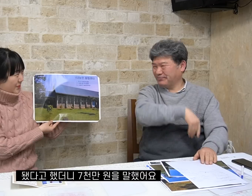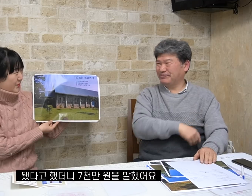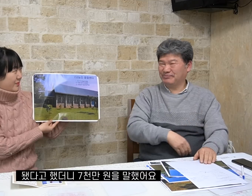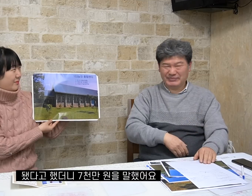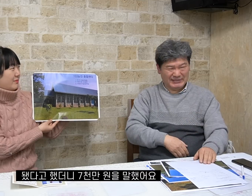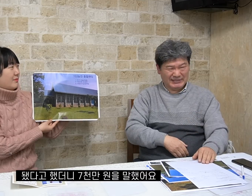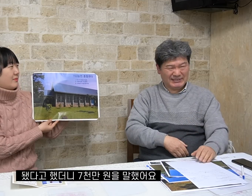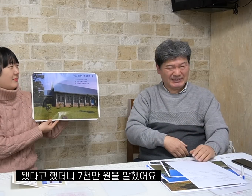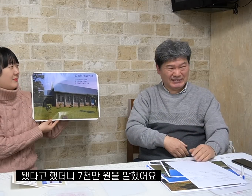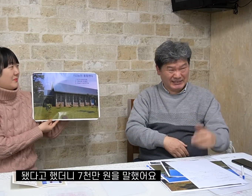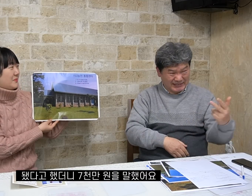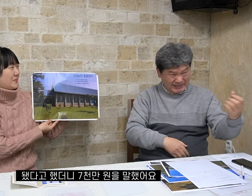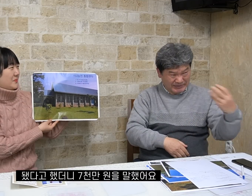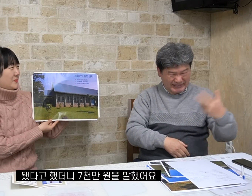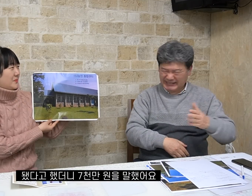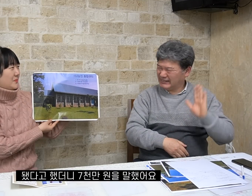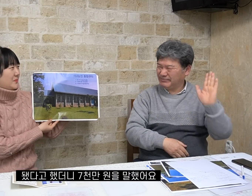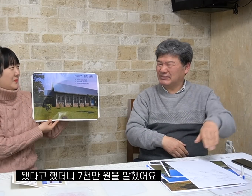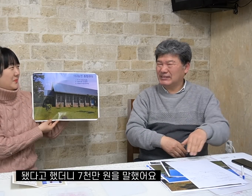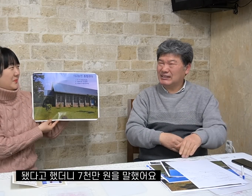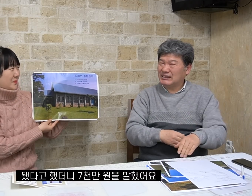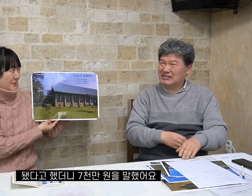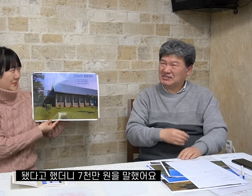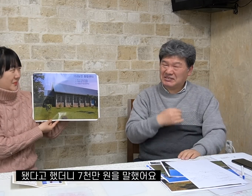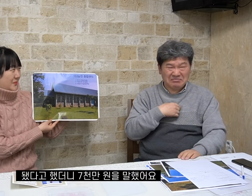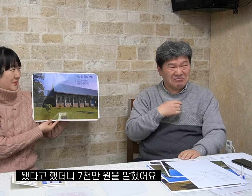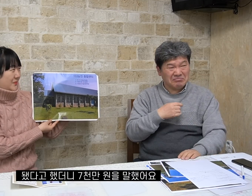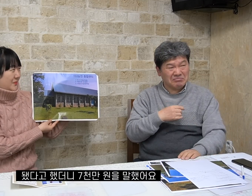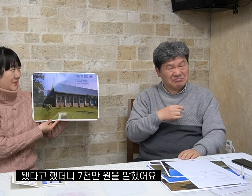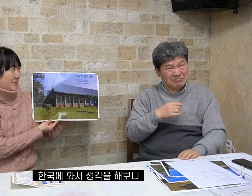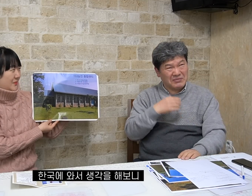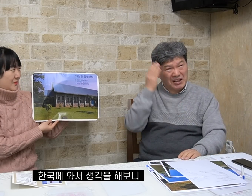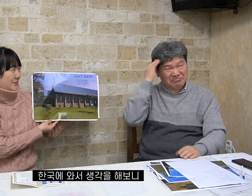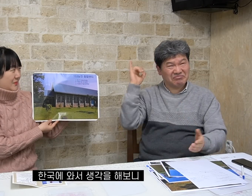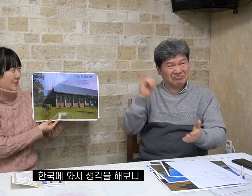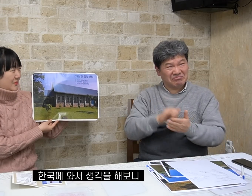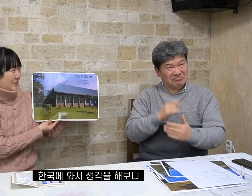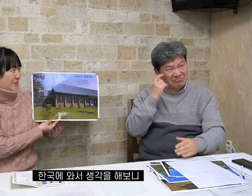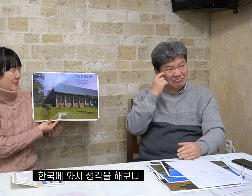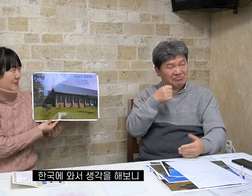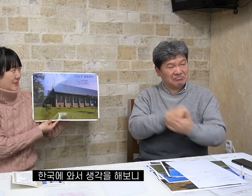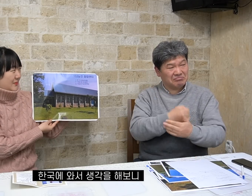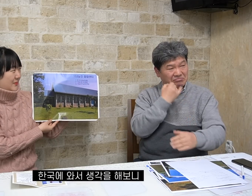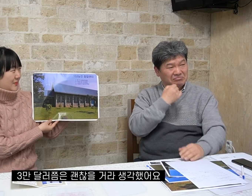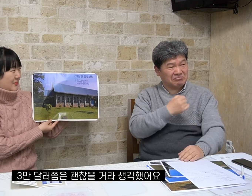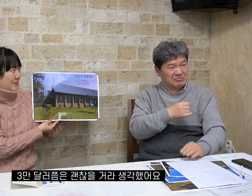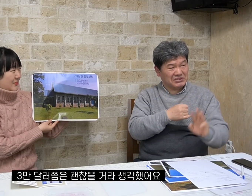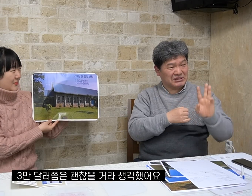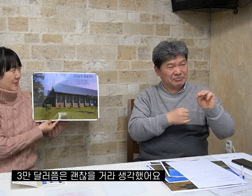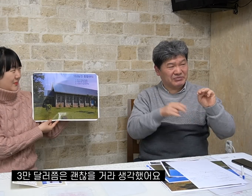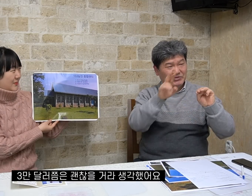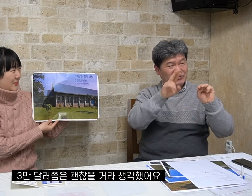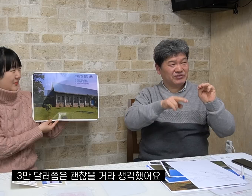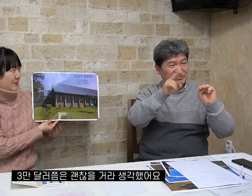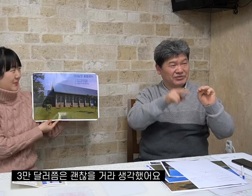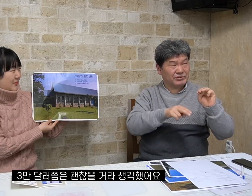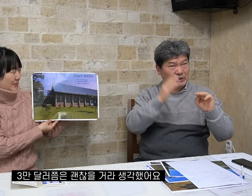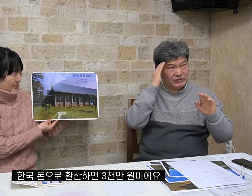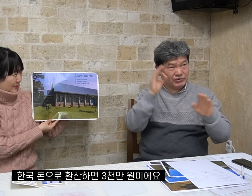When I said Hmmm, they said 70 million won. I thought about 30,000 dollars would be fine.